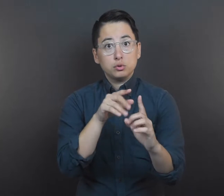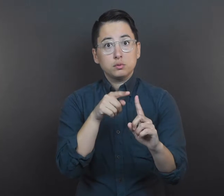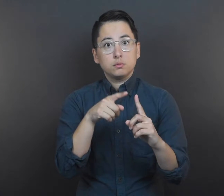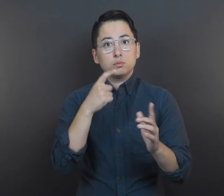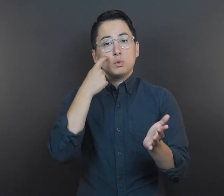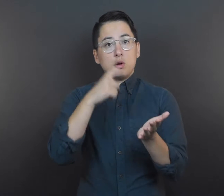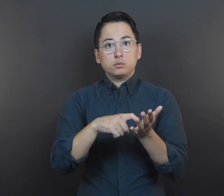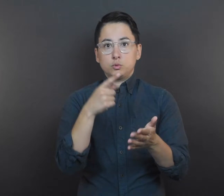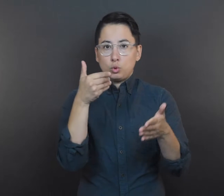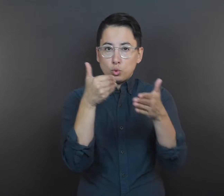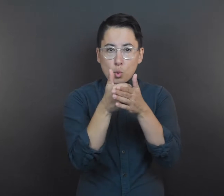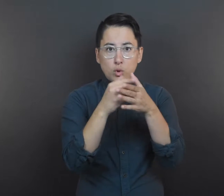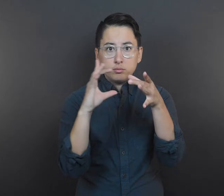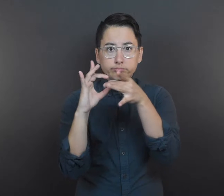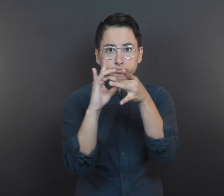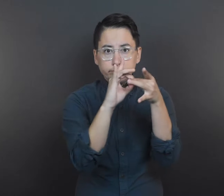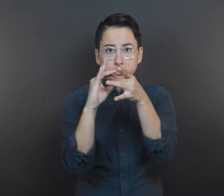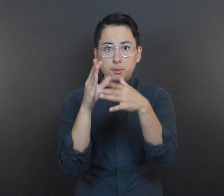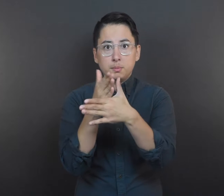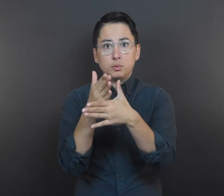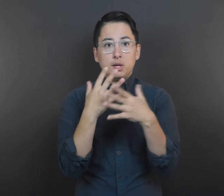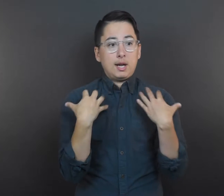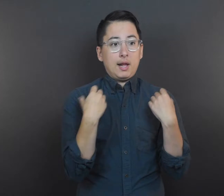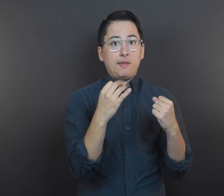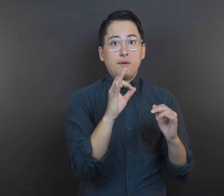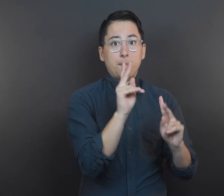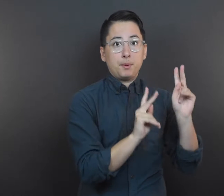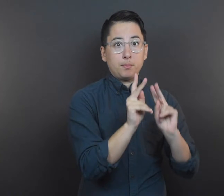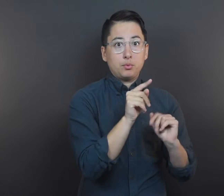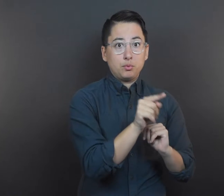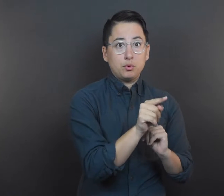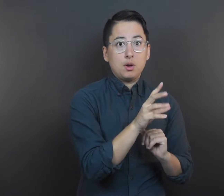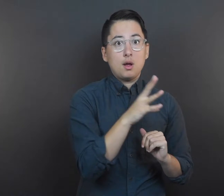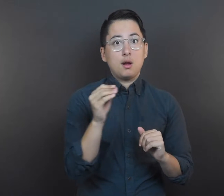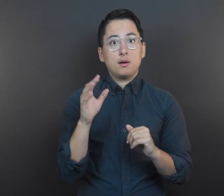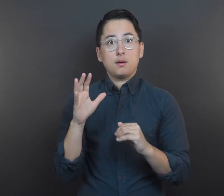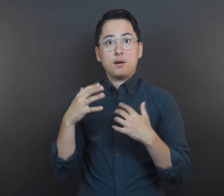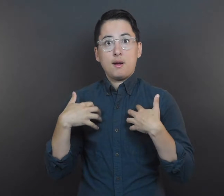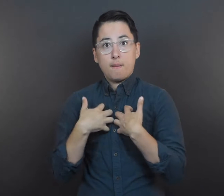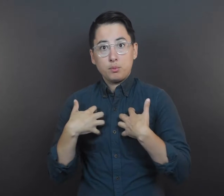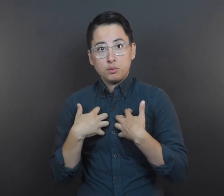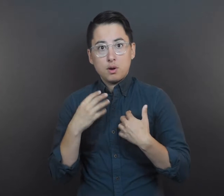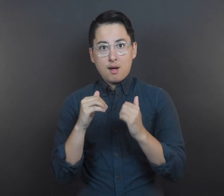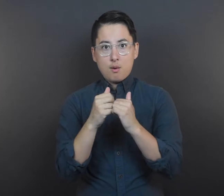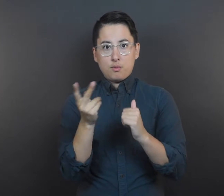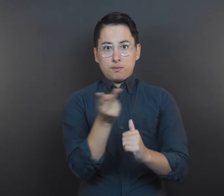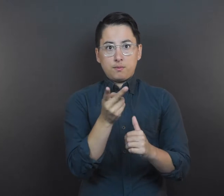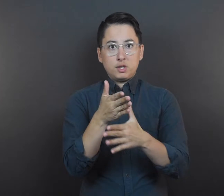A One Health approach recognizes the close connection between the health of people, animals,